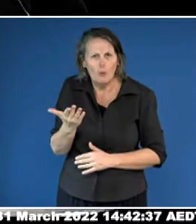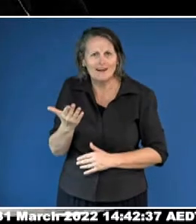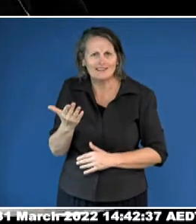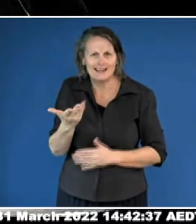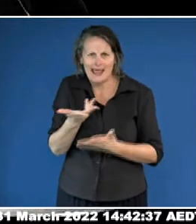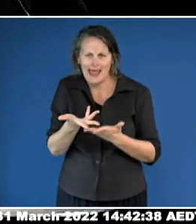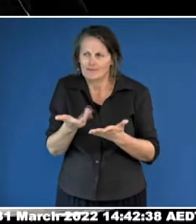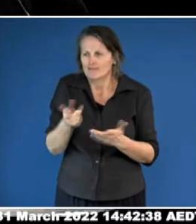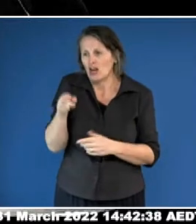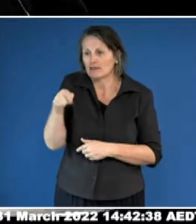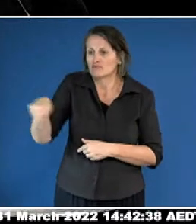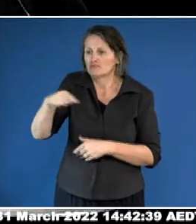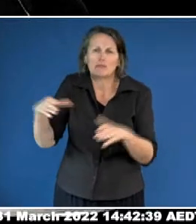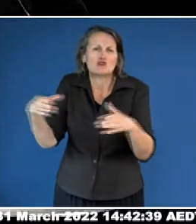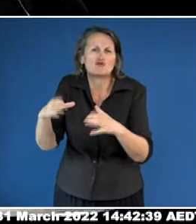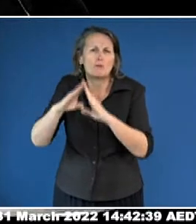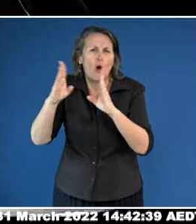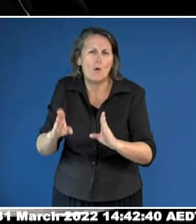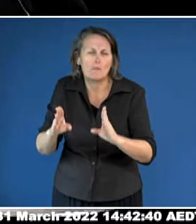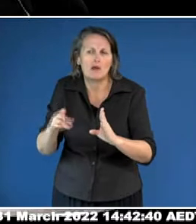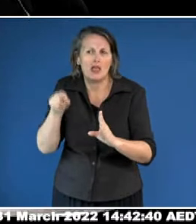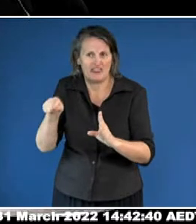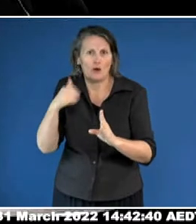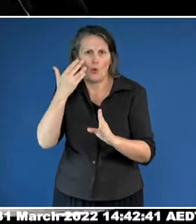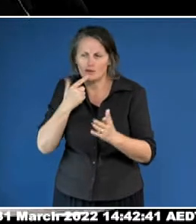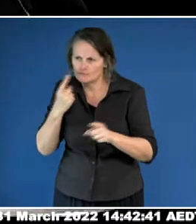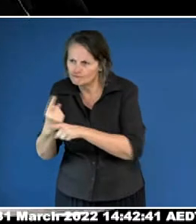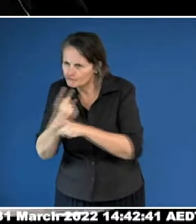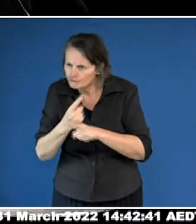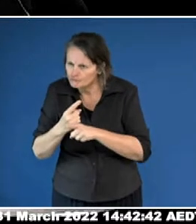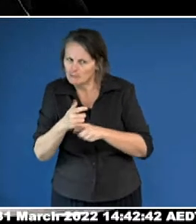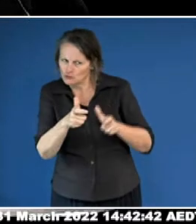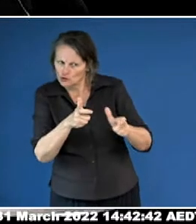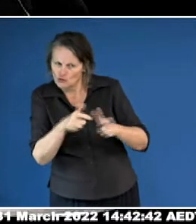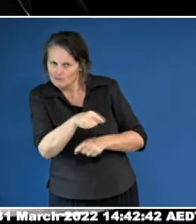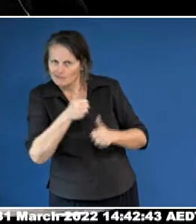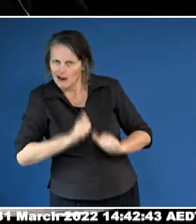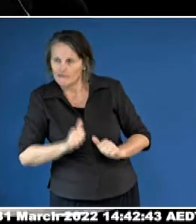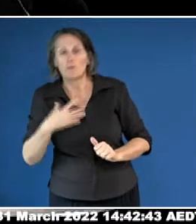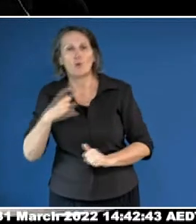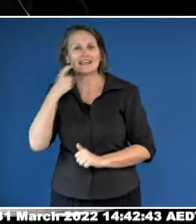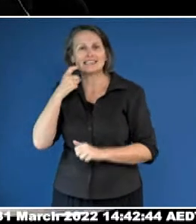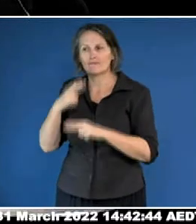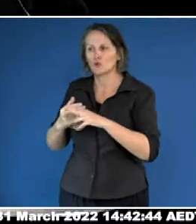for instance, disability group homes work and operate because they make it easier for support workers. MS EASTMAN: Can I jump in there.